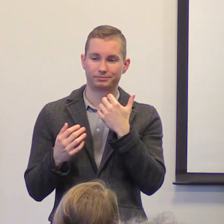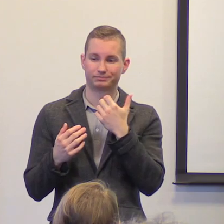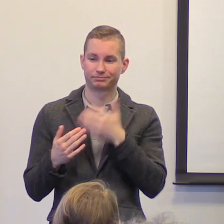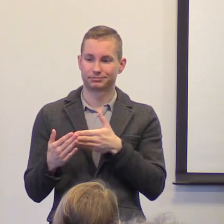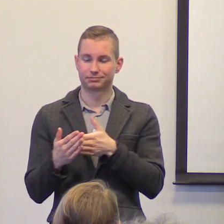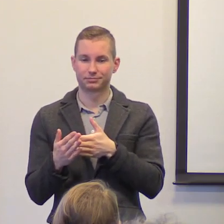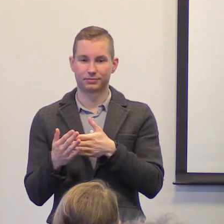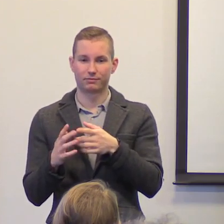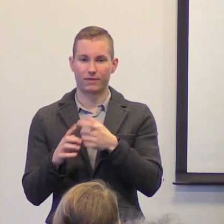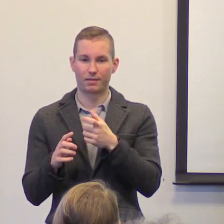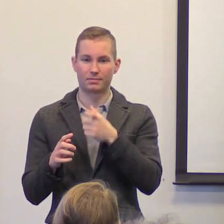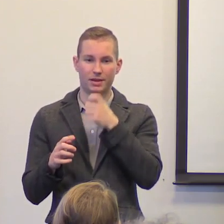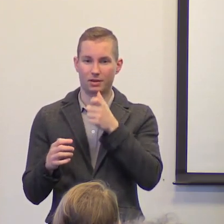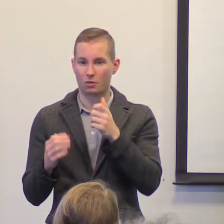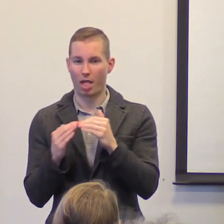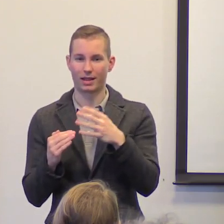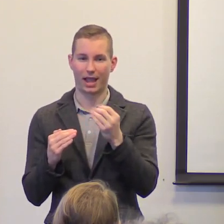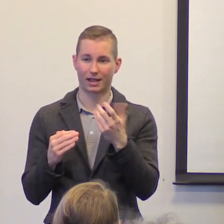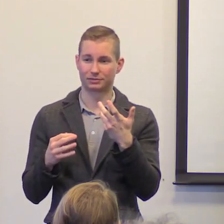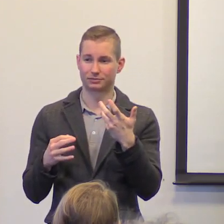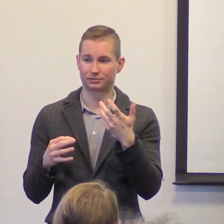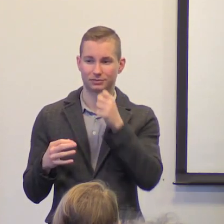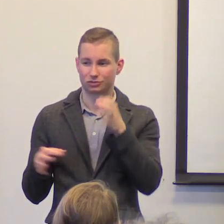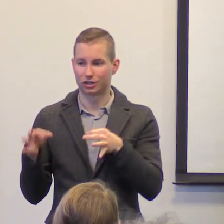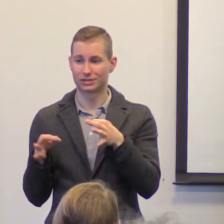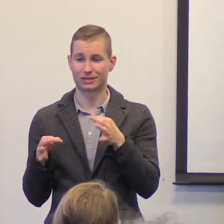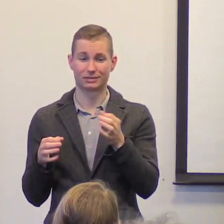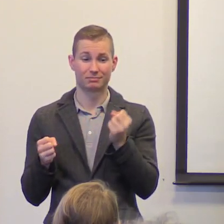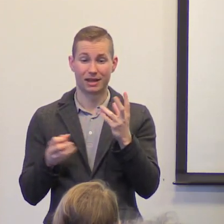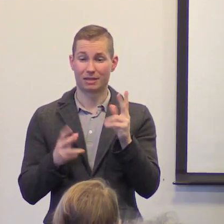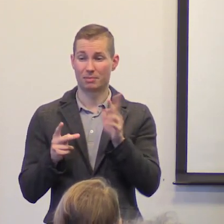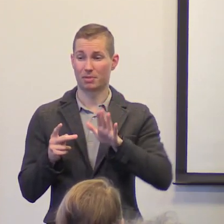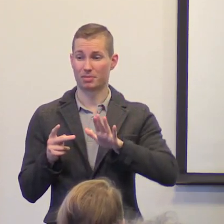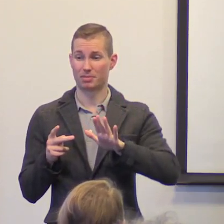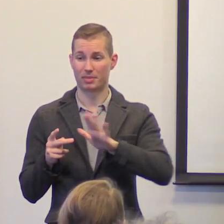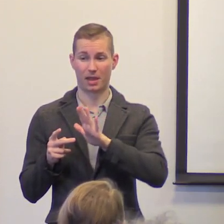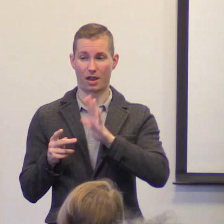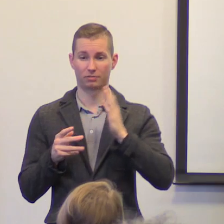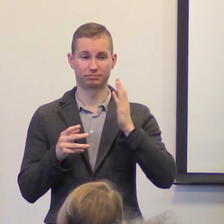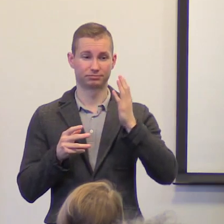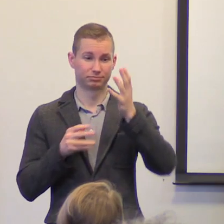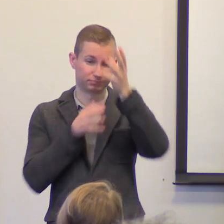voluntary immigrants, but sometimes people's ancestors were not voluntarily brought to this country.